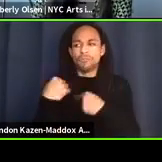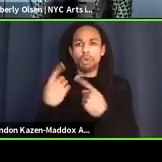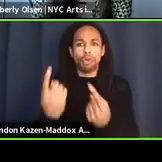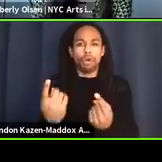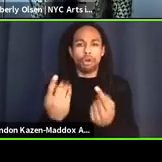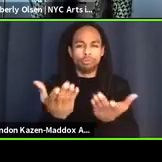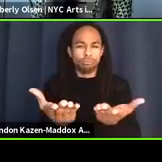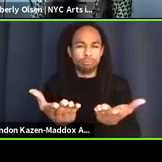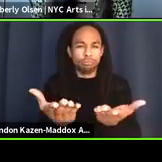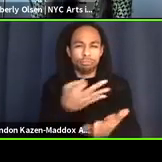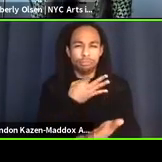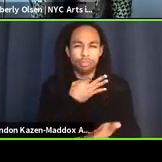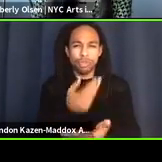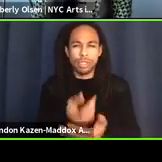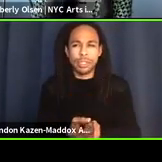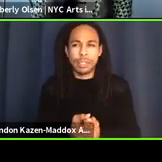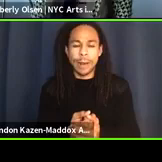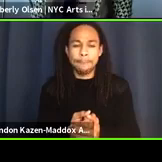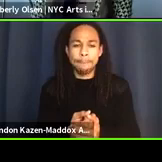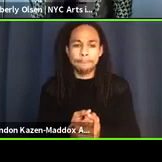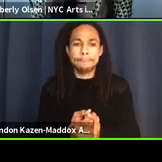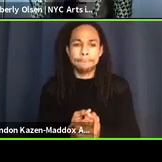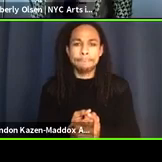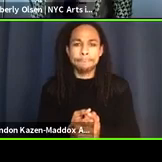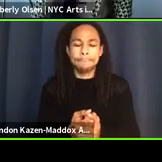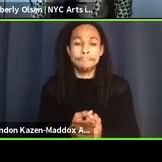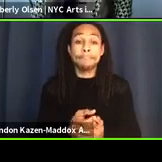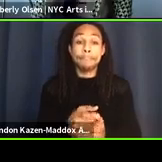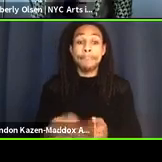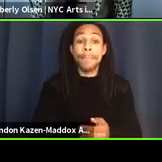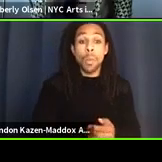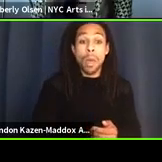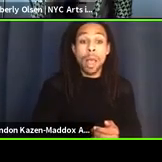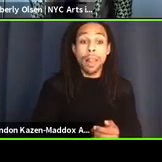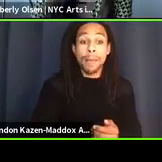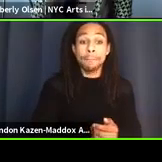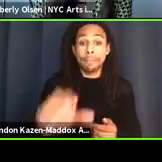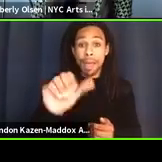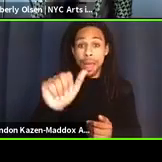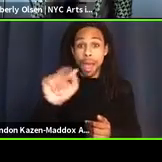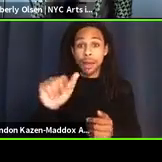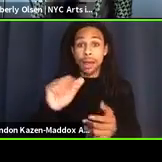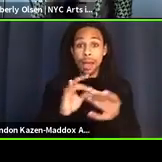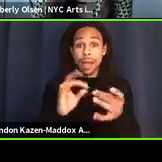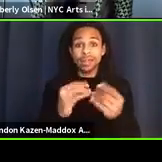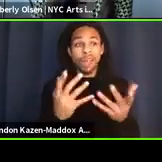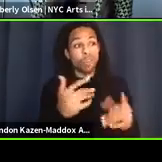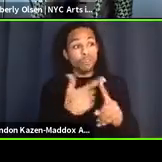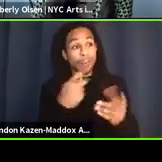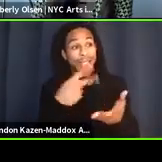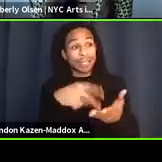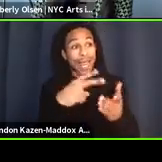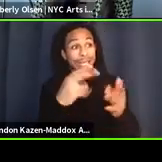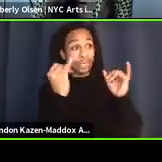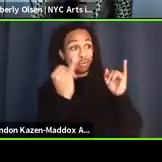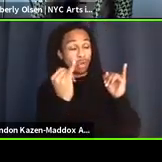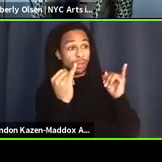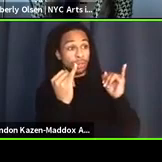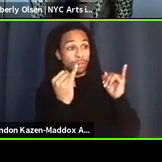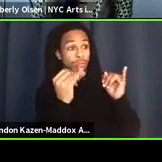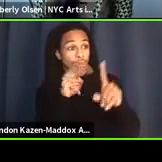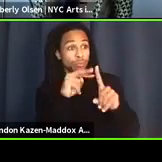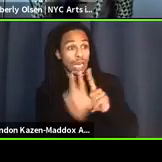about why you think, even in this moment that I think is a moment of a collective trauma